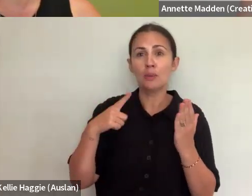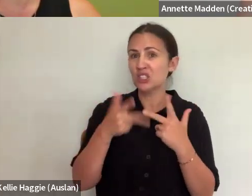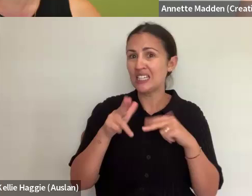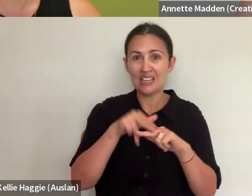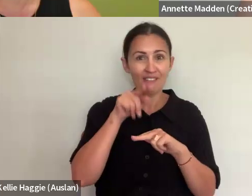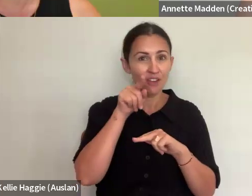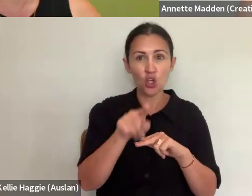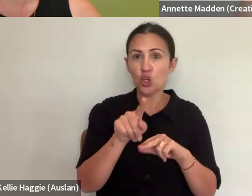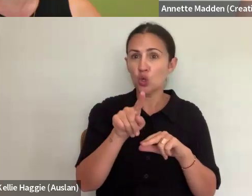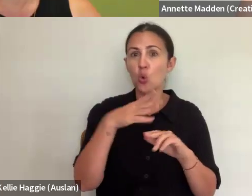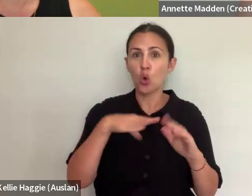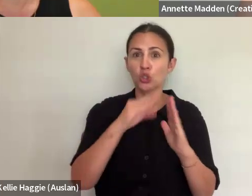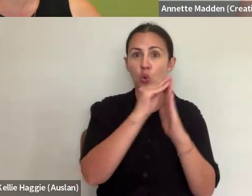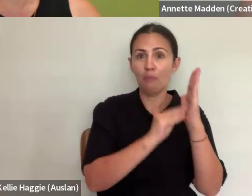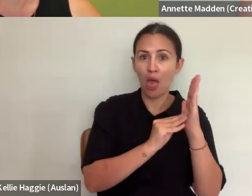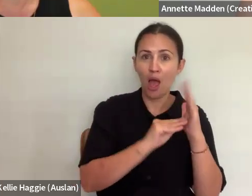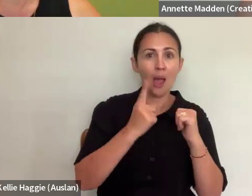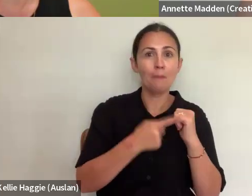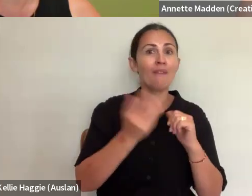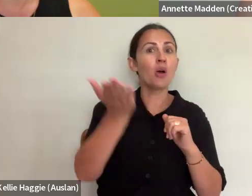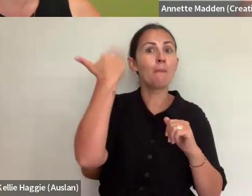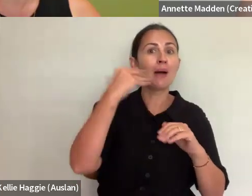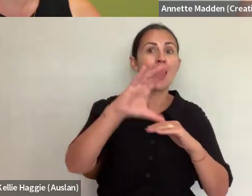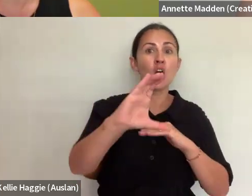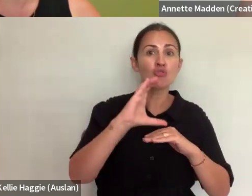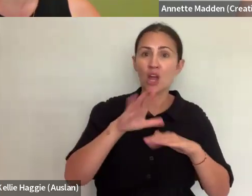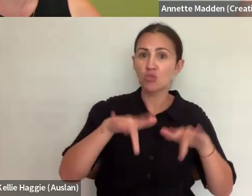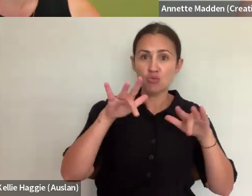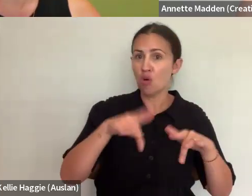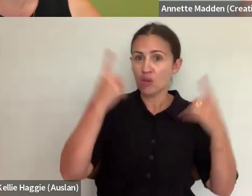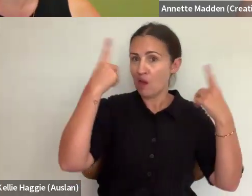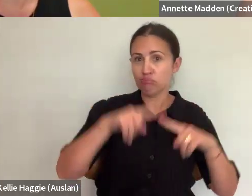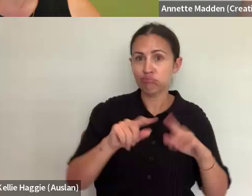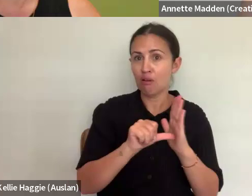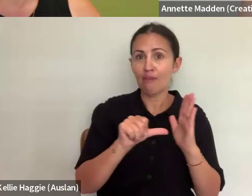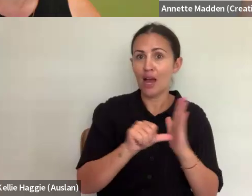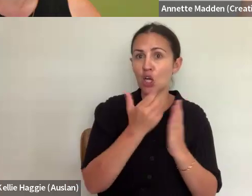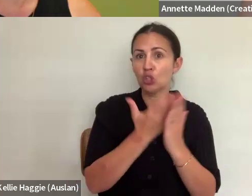acquittals or overdue acquittals because that can affect your